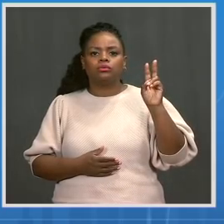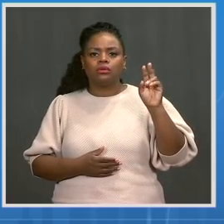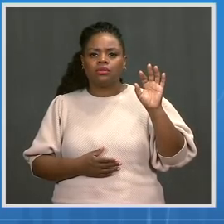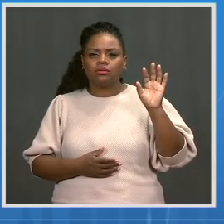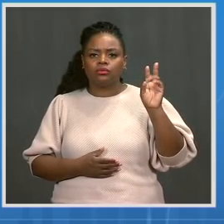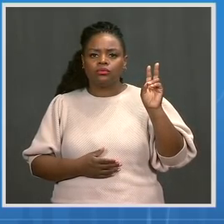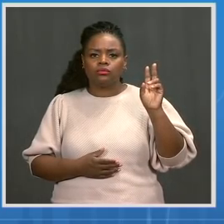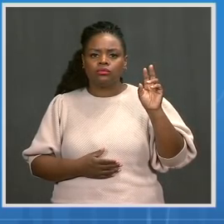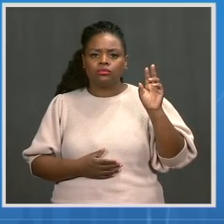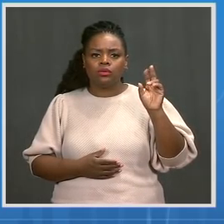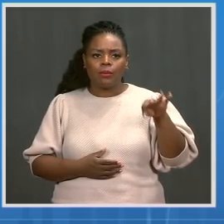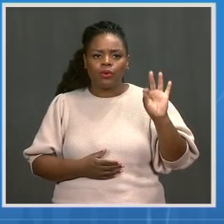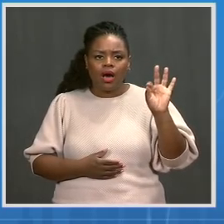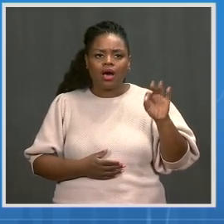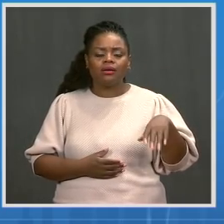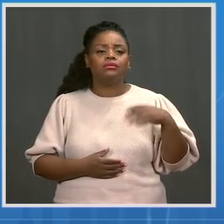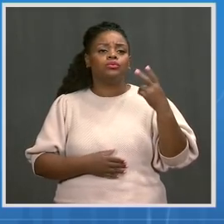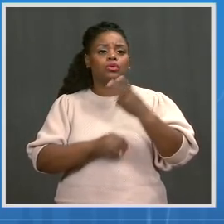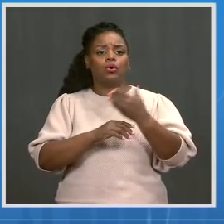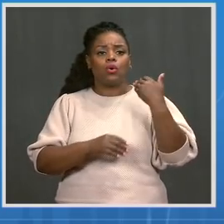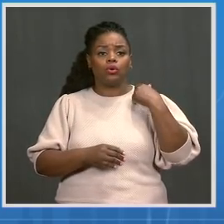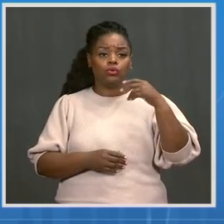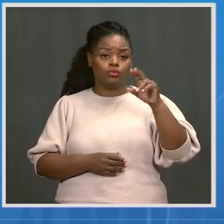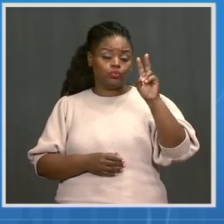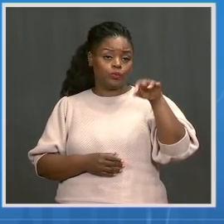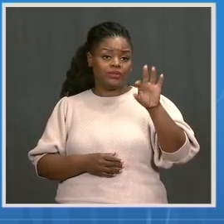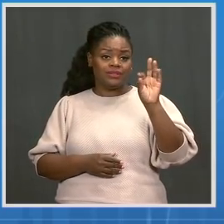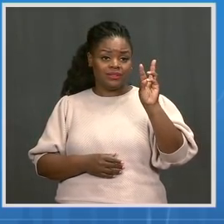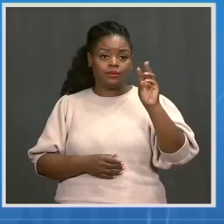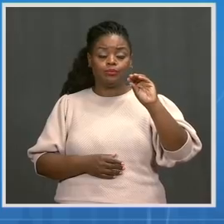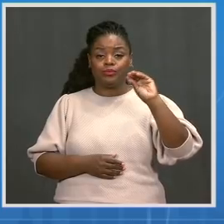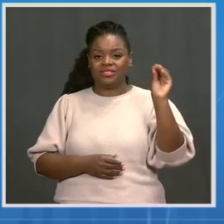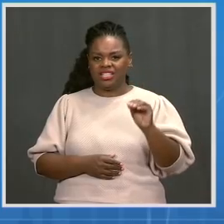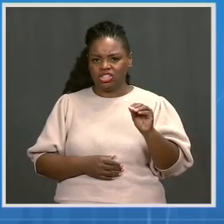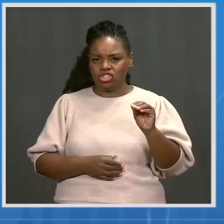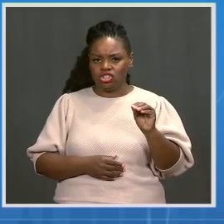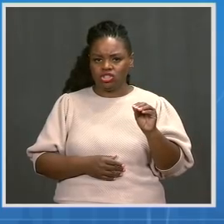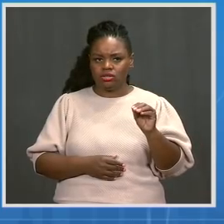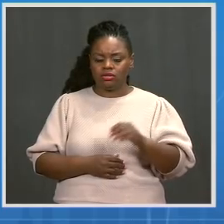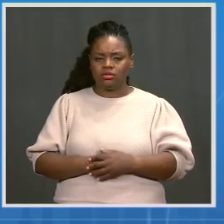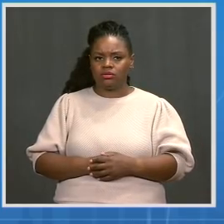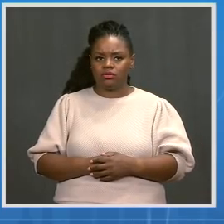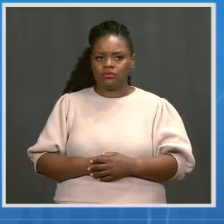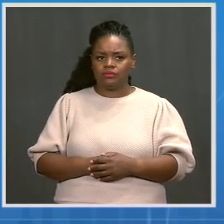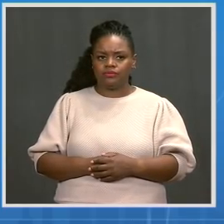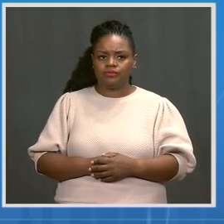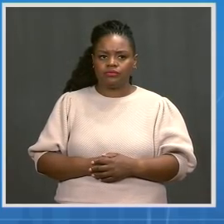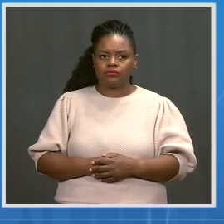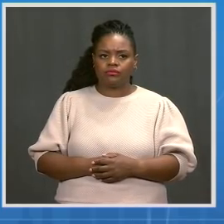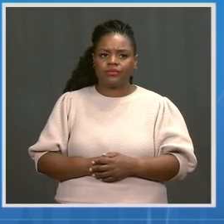20.6 percent of the isolates are Delta. Next slide.